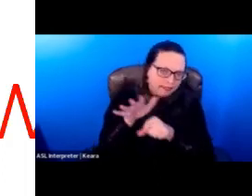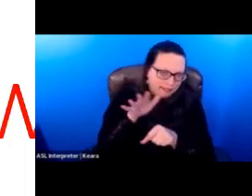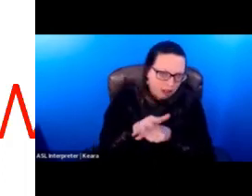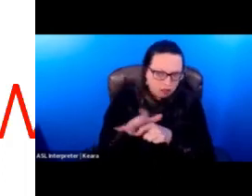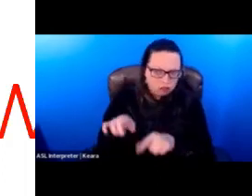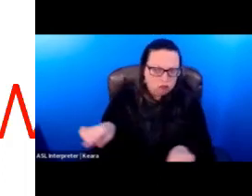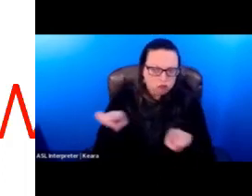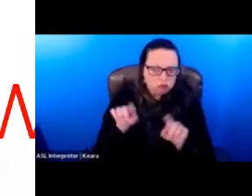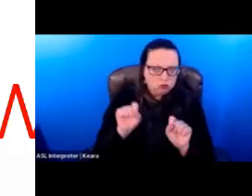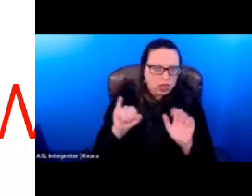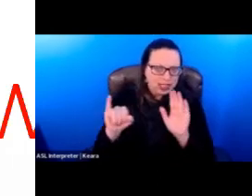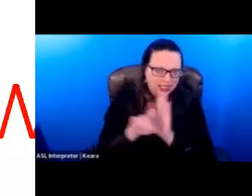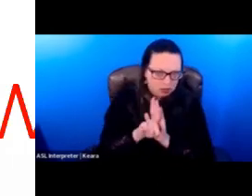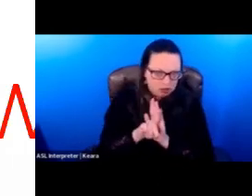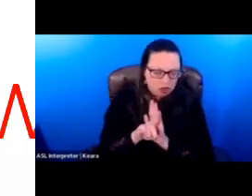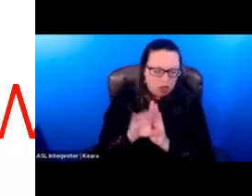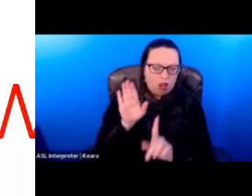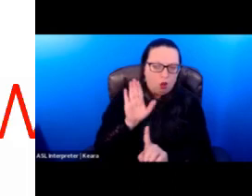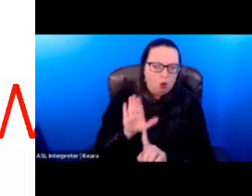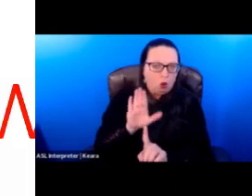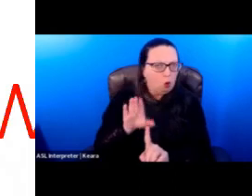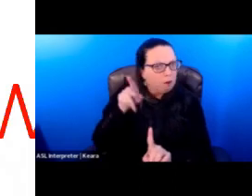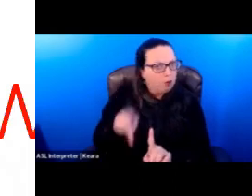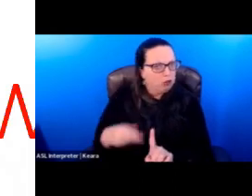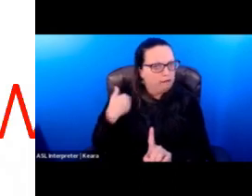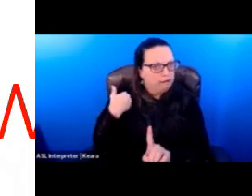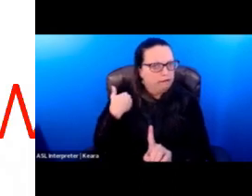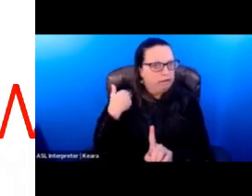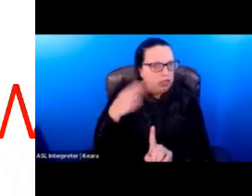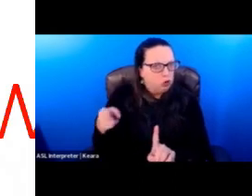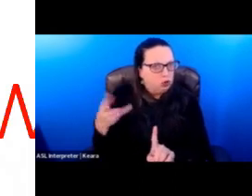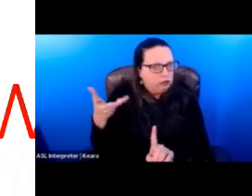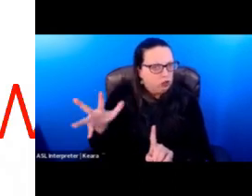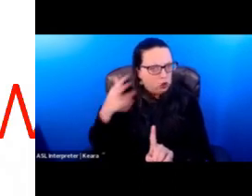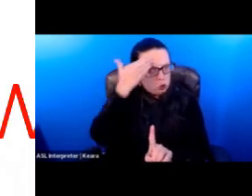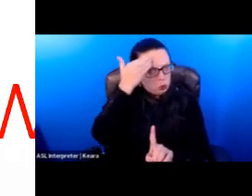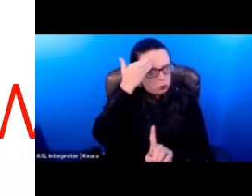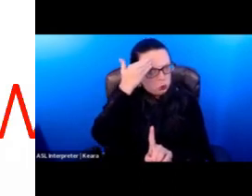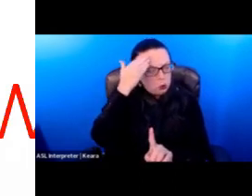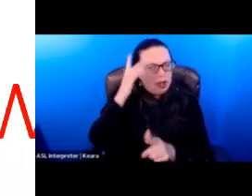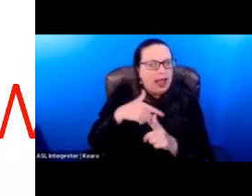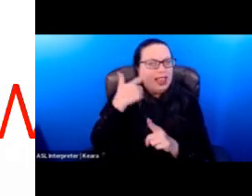that person's had a history, and then be kind of neurologically informed so that they can be